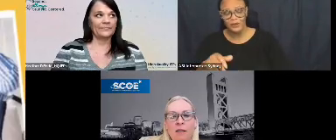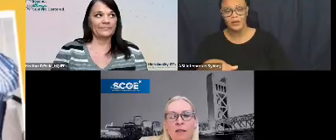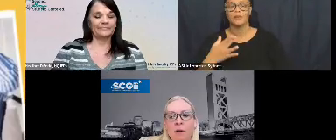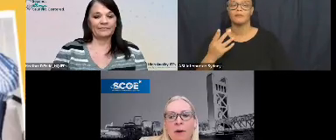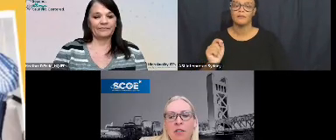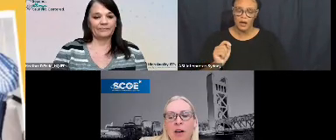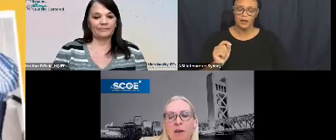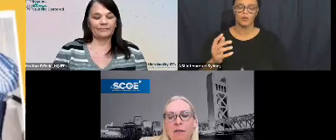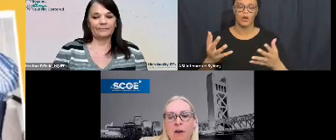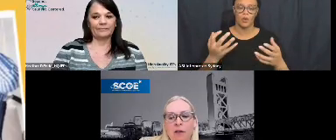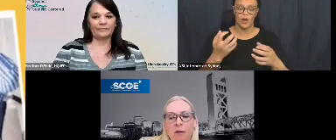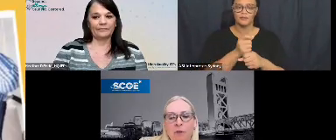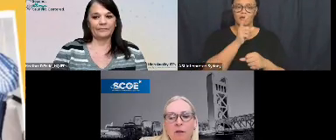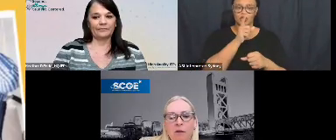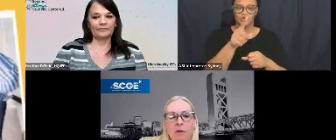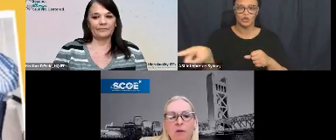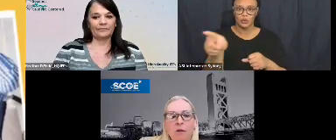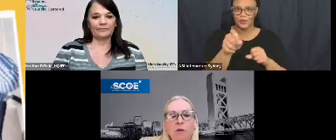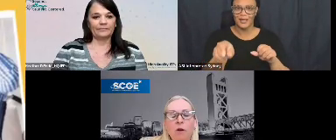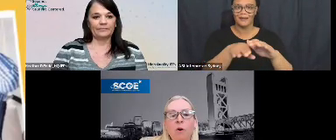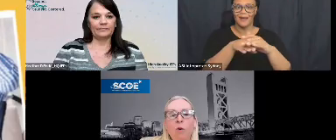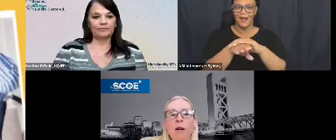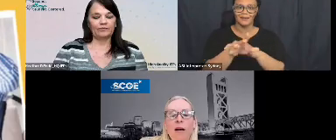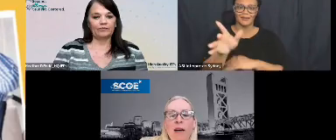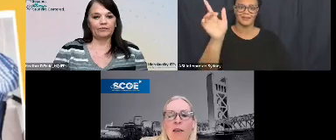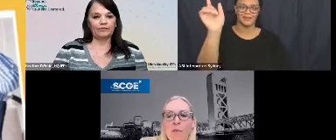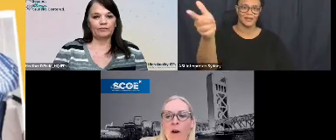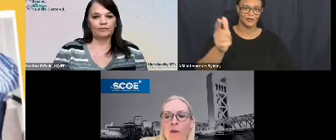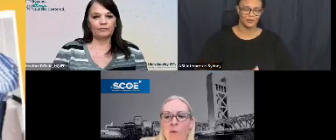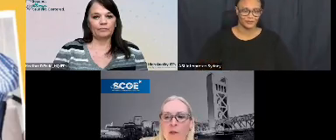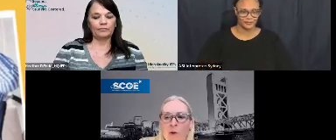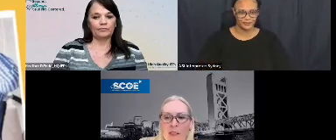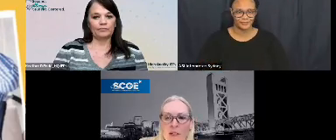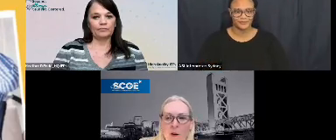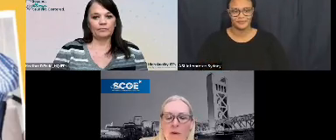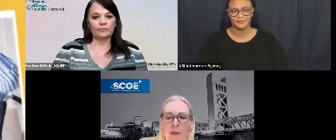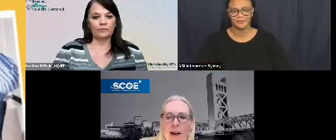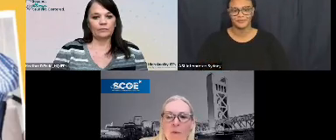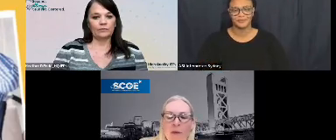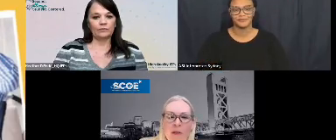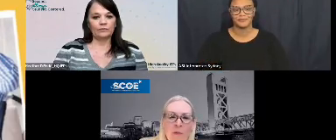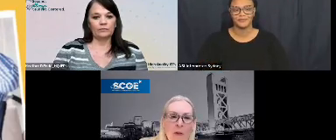to this information at your fingertips. So, as part of the resources that are provided with